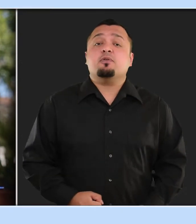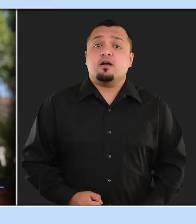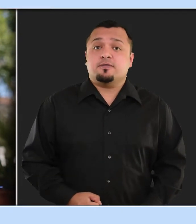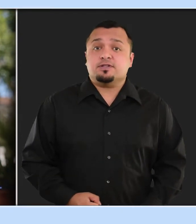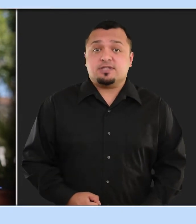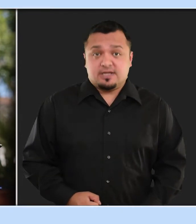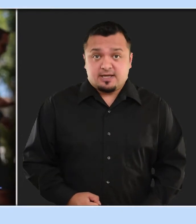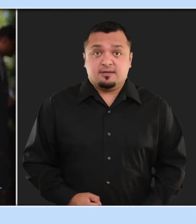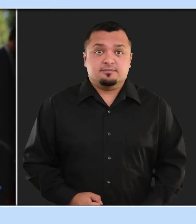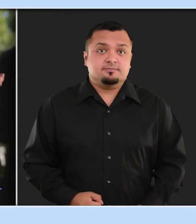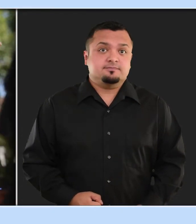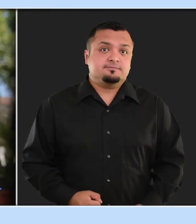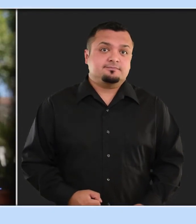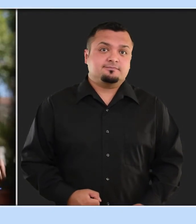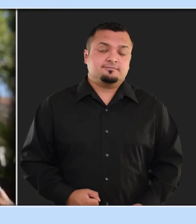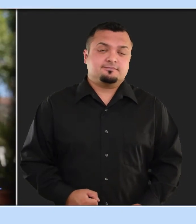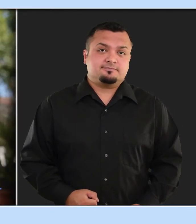office today